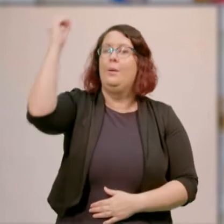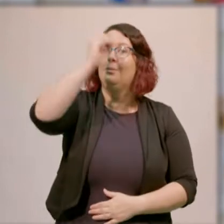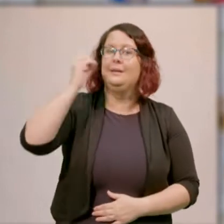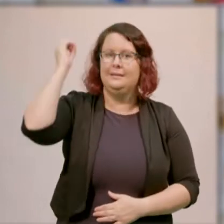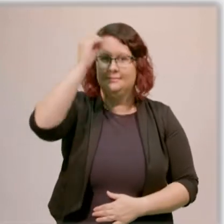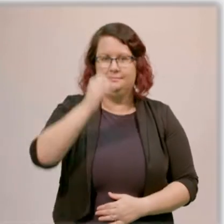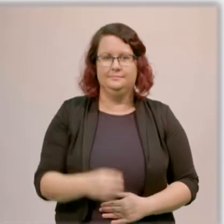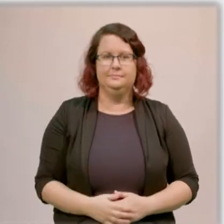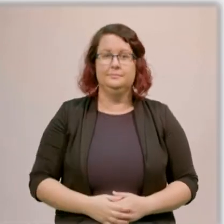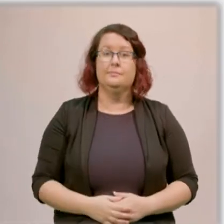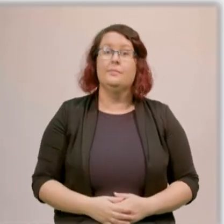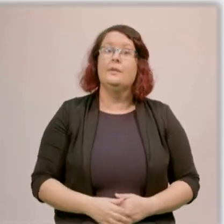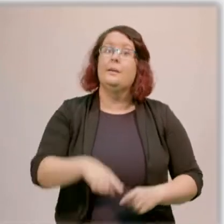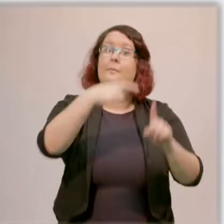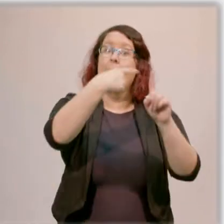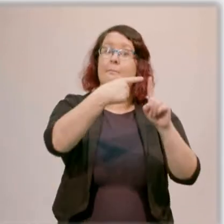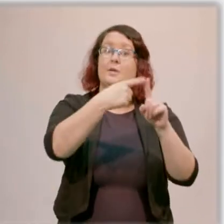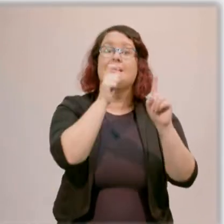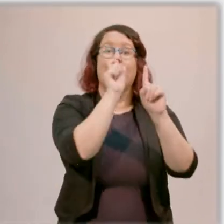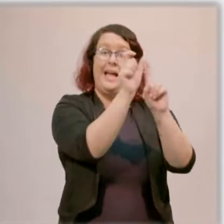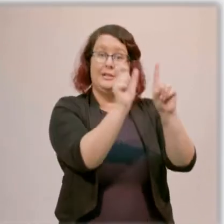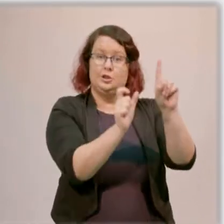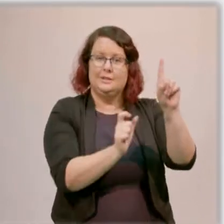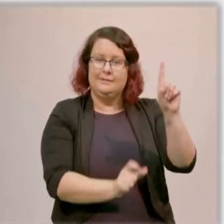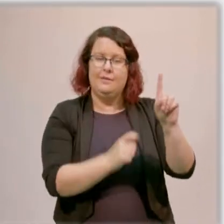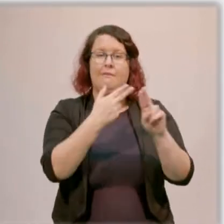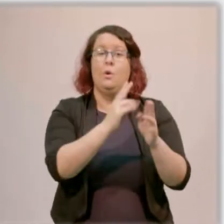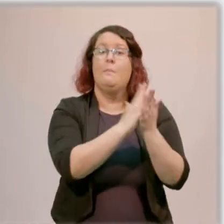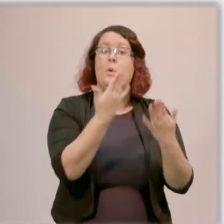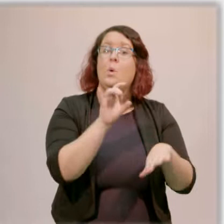Here are a few positive adjectives you could apply to a book or movie: